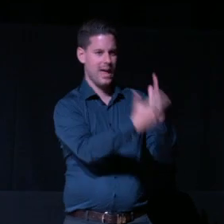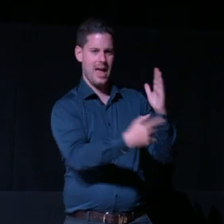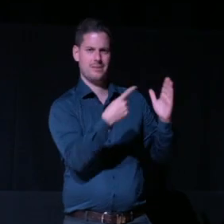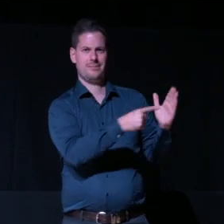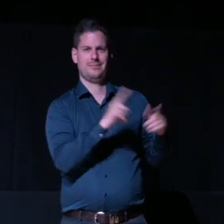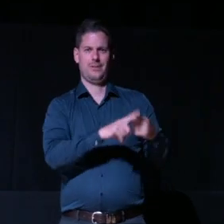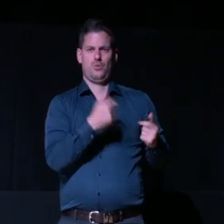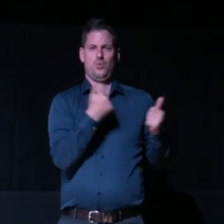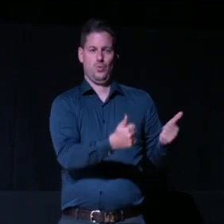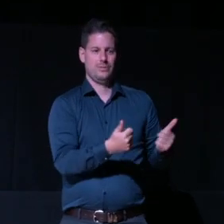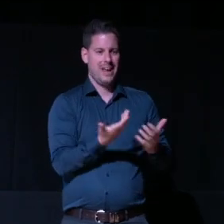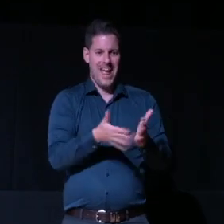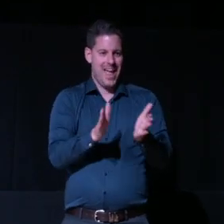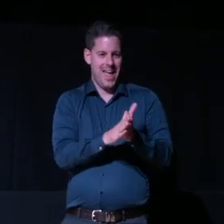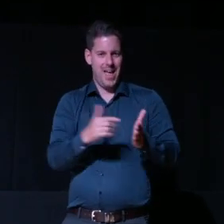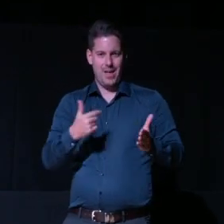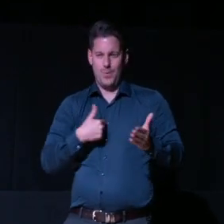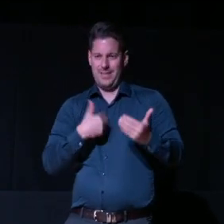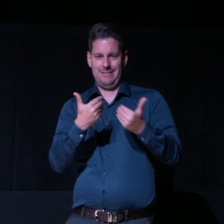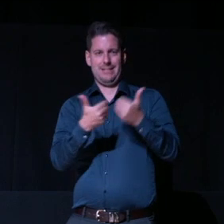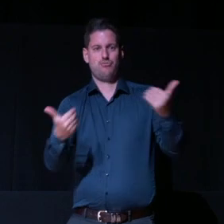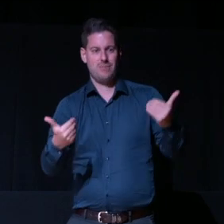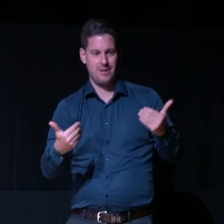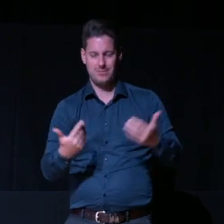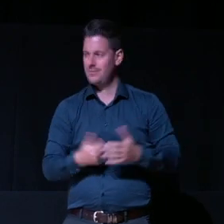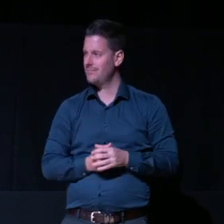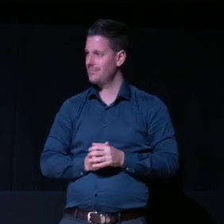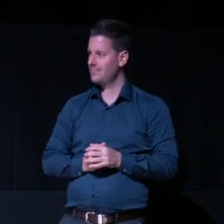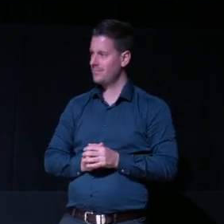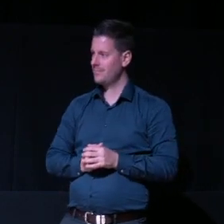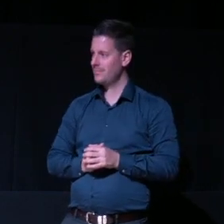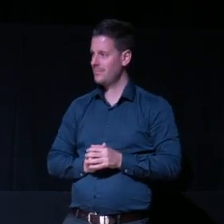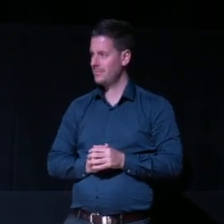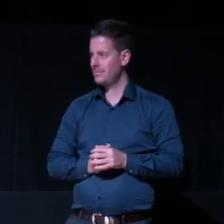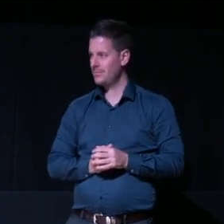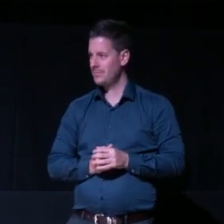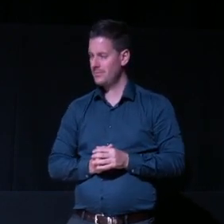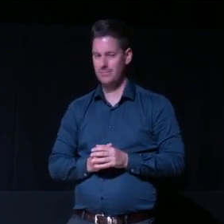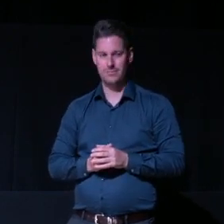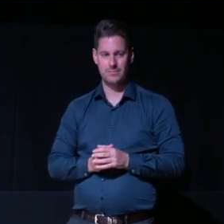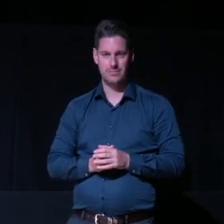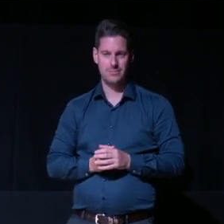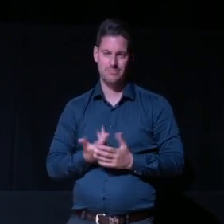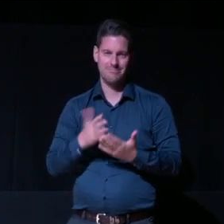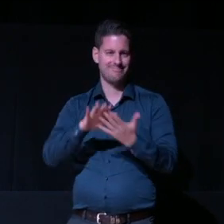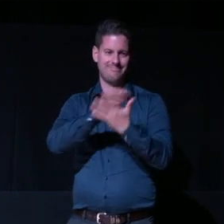between the art and the artist. I think that line is is increasingly great. I mean we connect the art